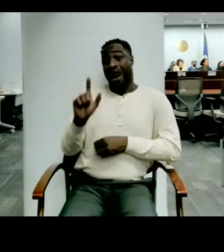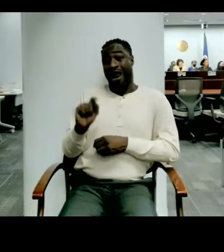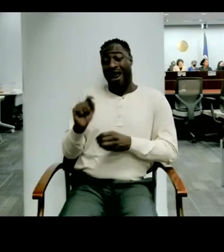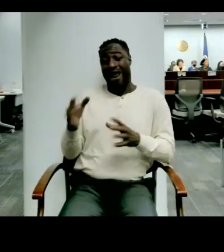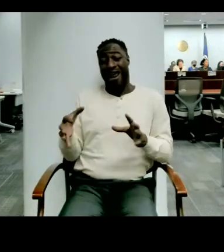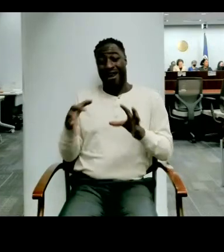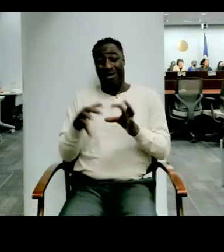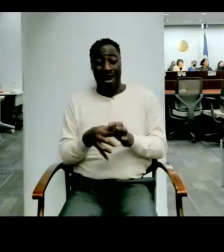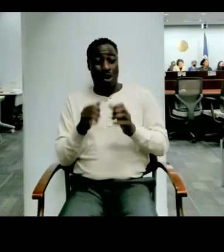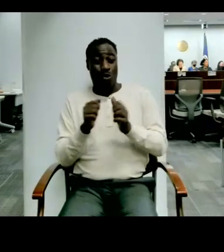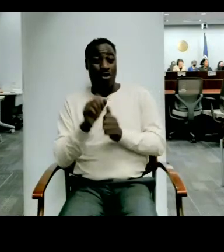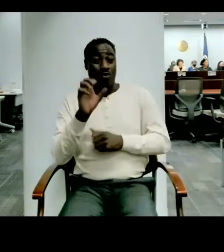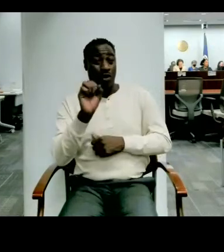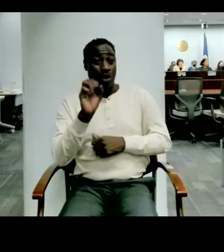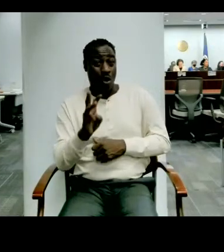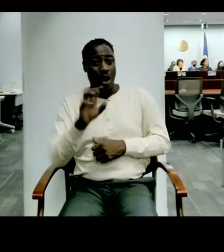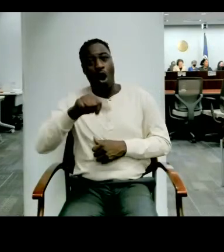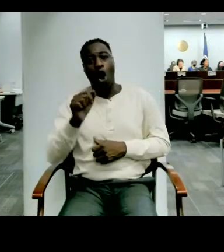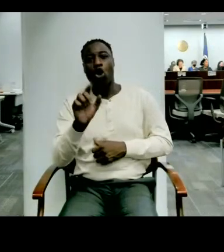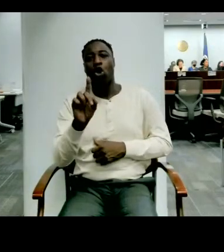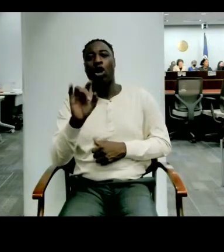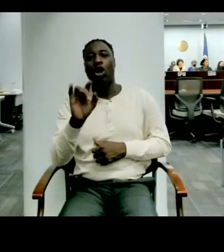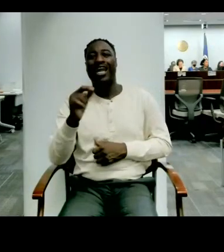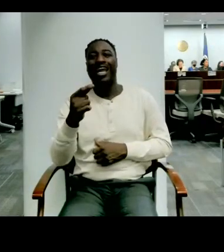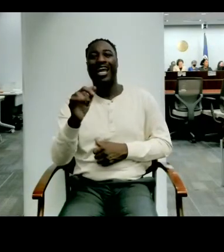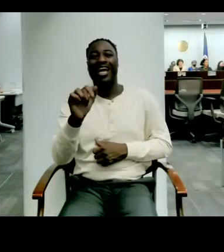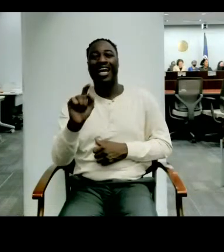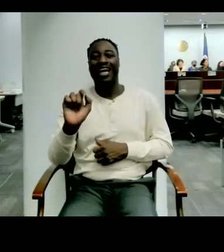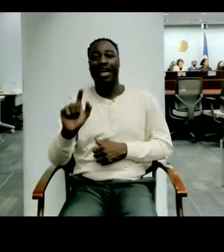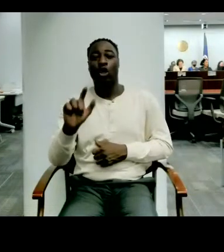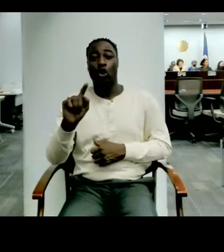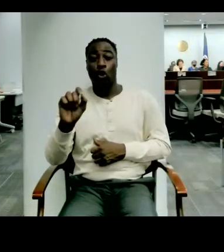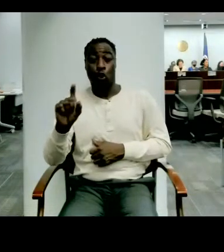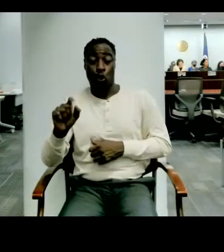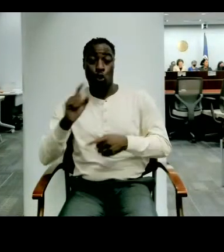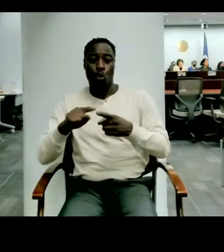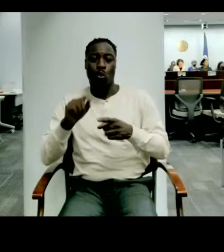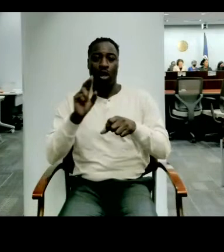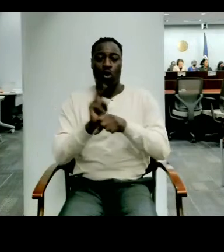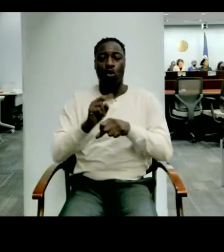with software or other digital tools when used in the hiring process and we welcome